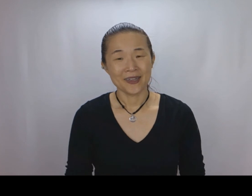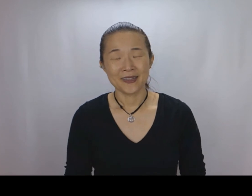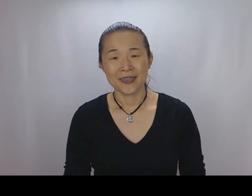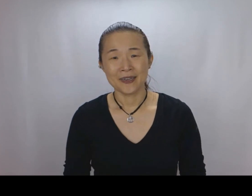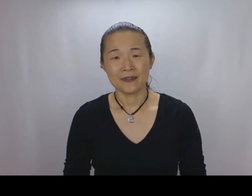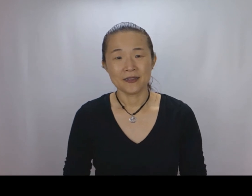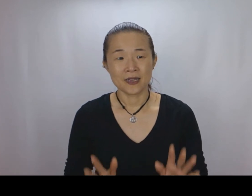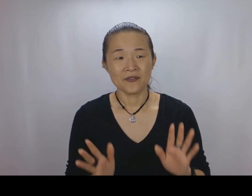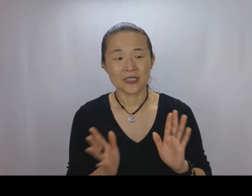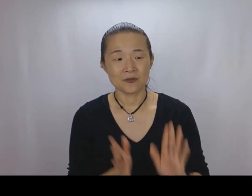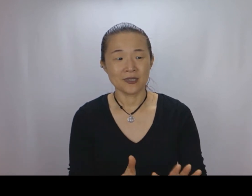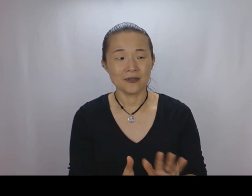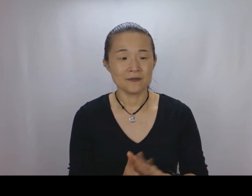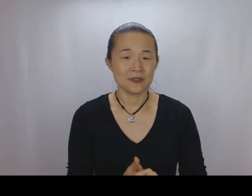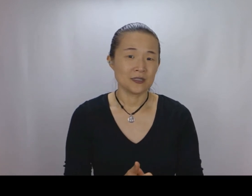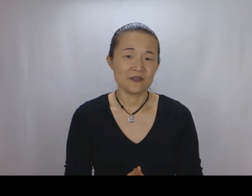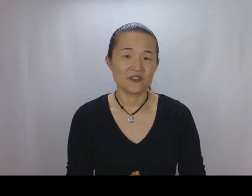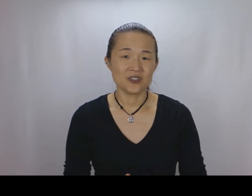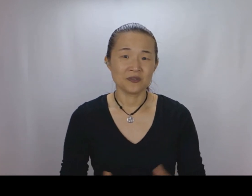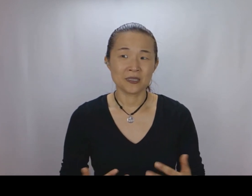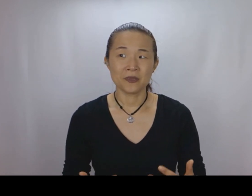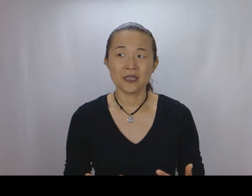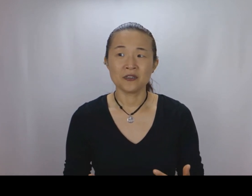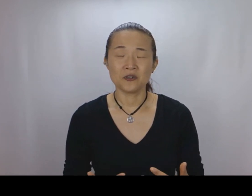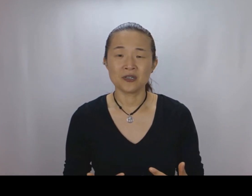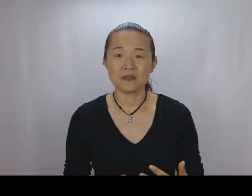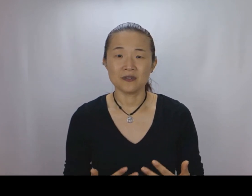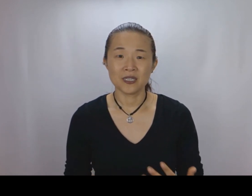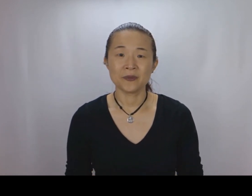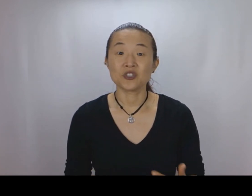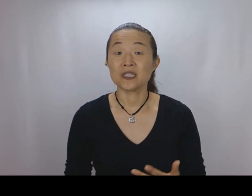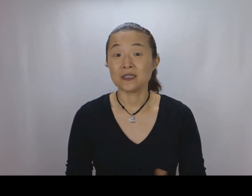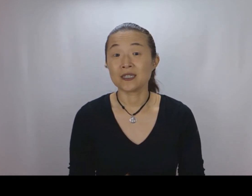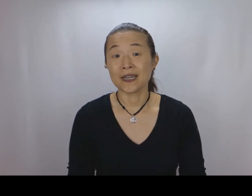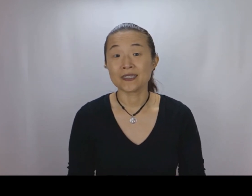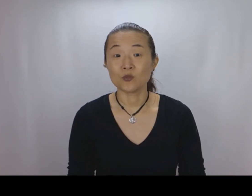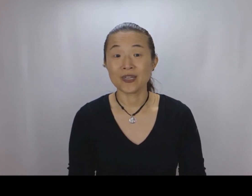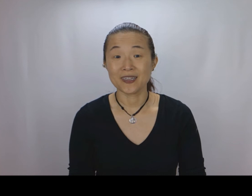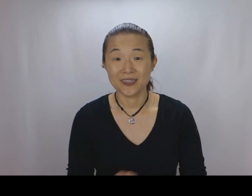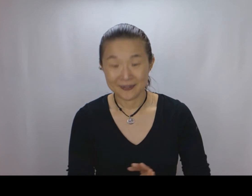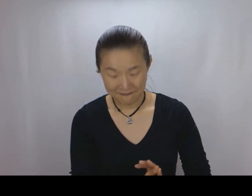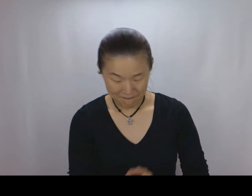And then love is really reserved for something you're emotionally connected with.